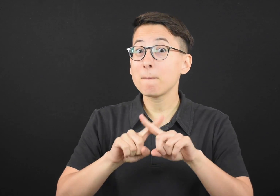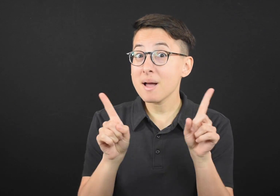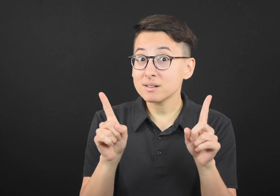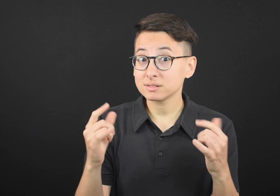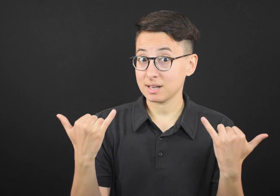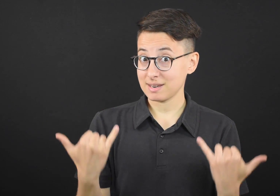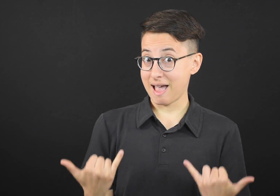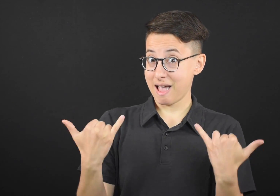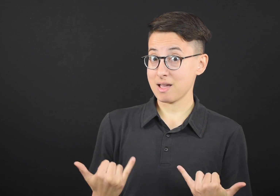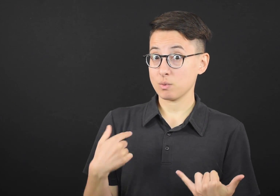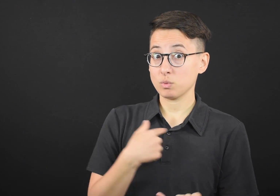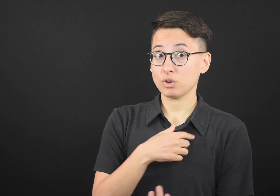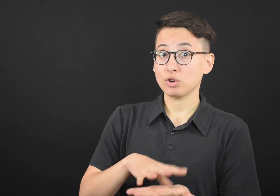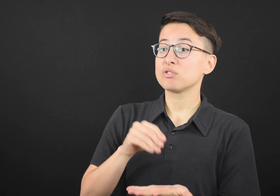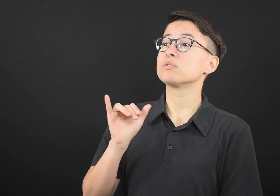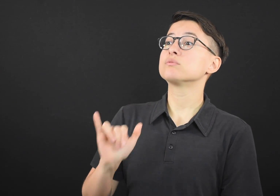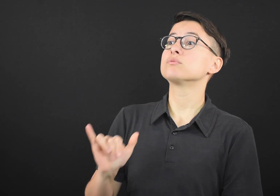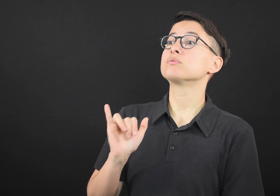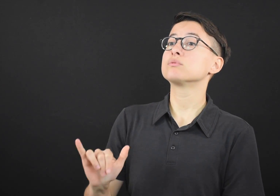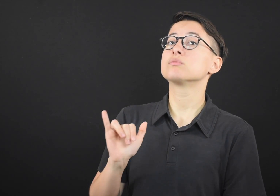we have learned over time that